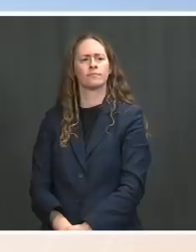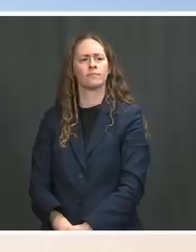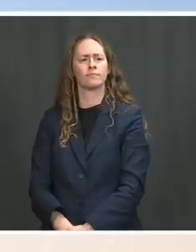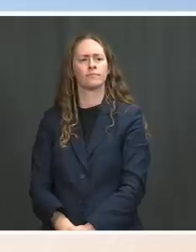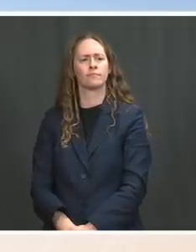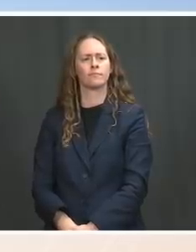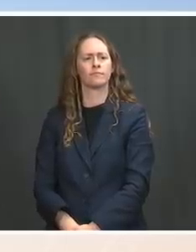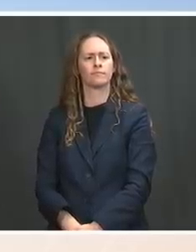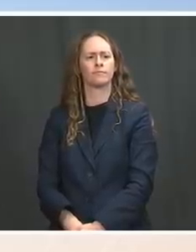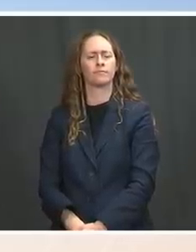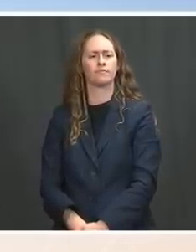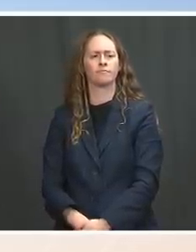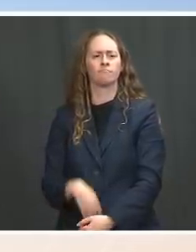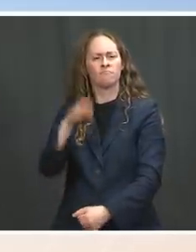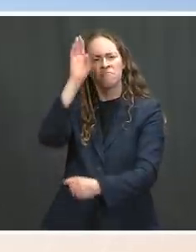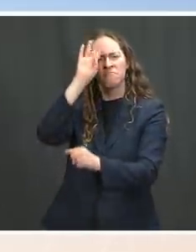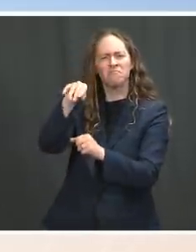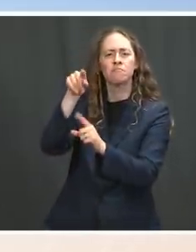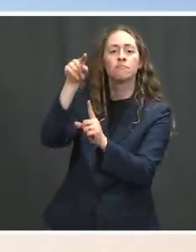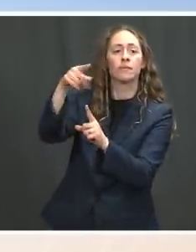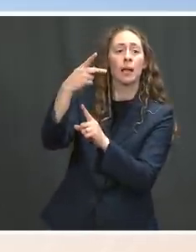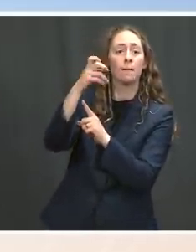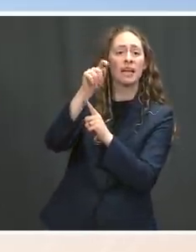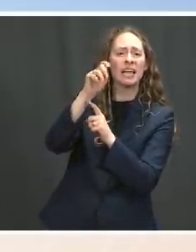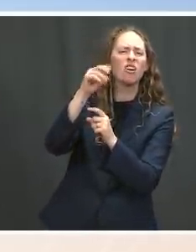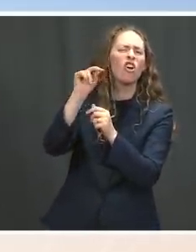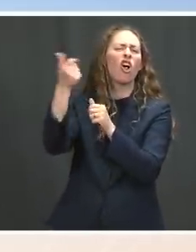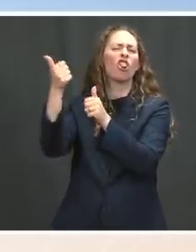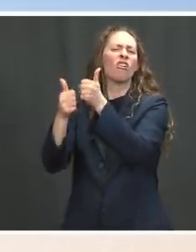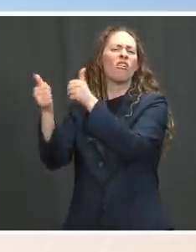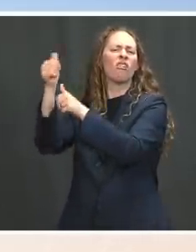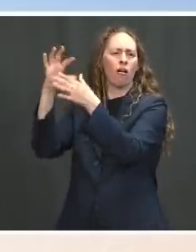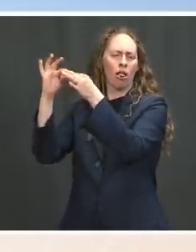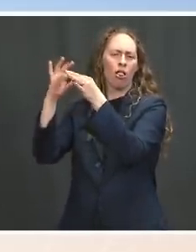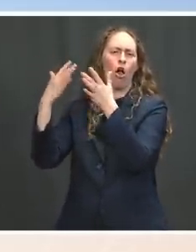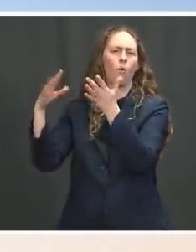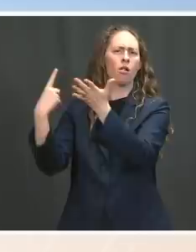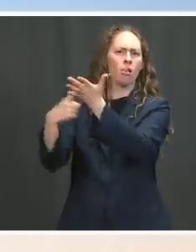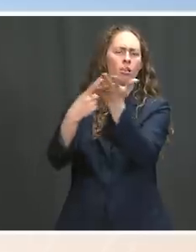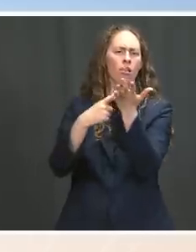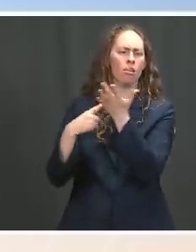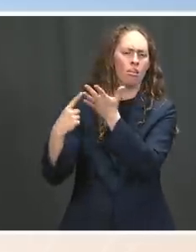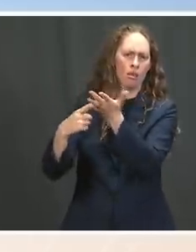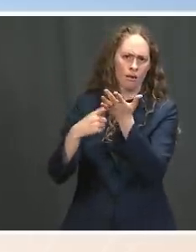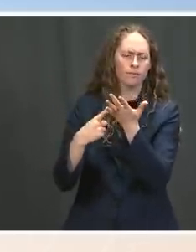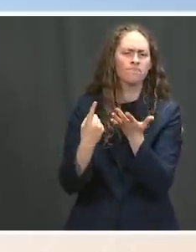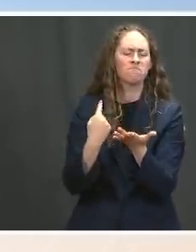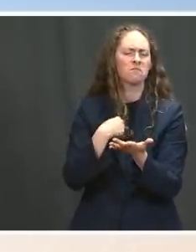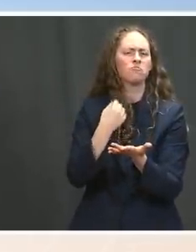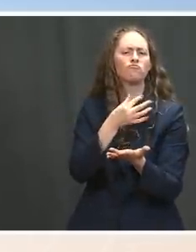If you can help, what -- you speak for the President. What is his message -- message to Americans right now who are worried about the supply of gas